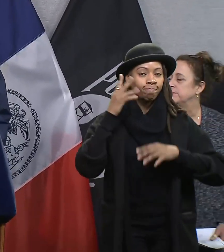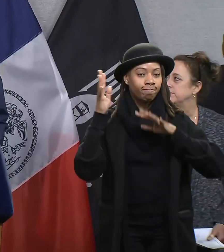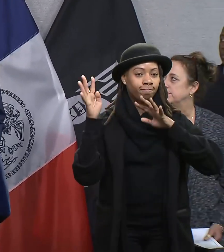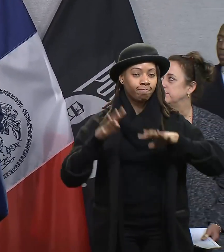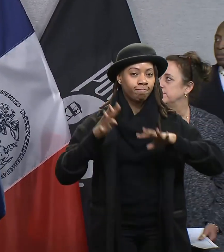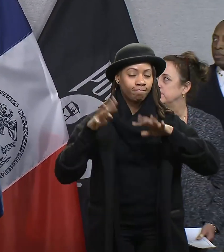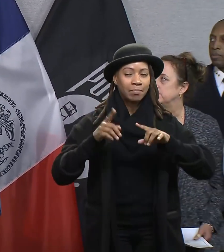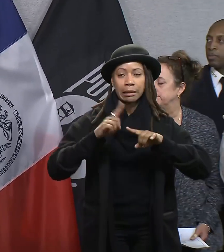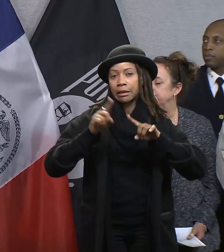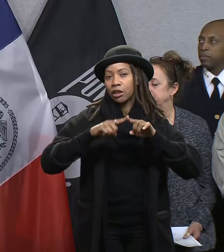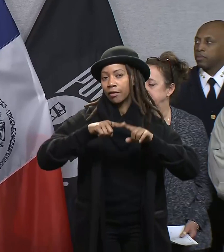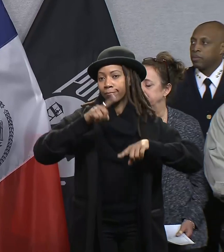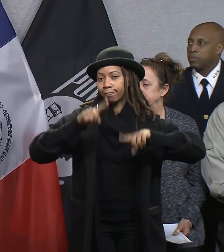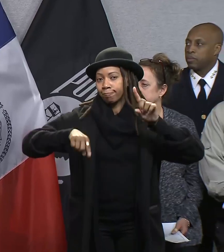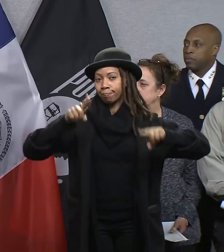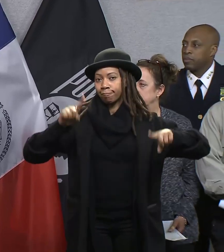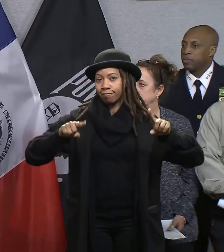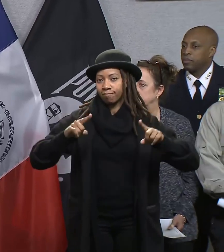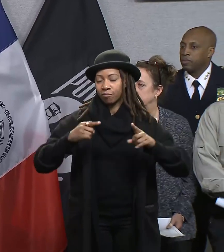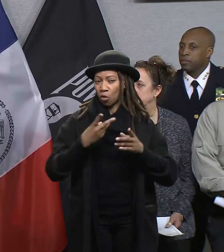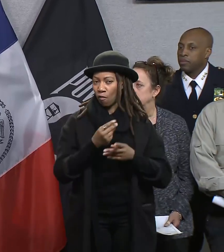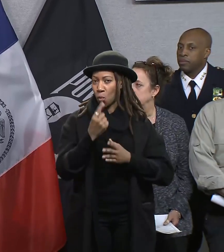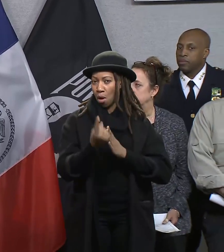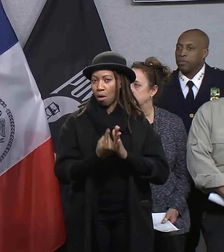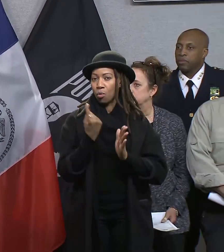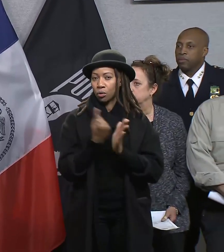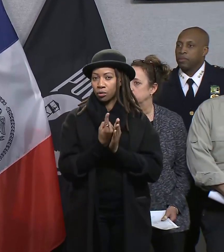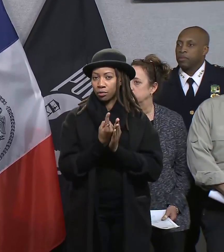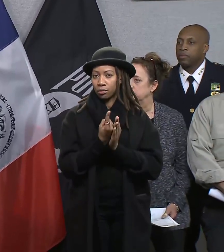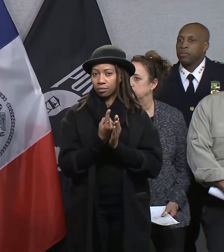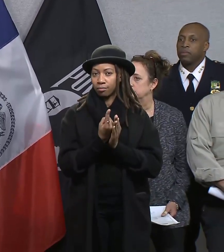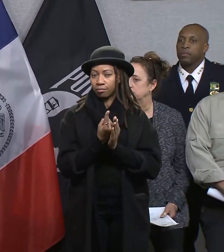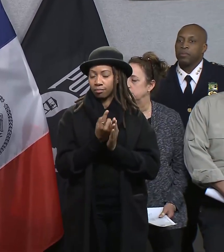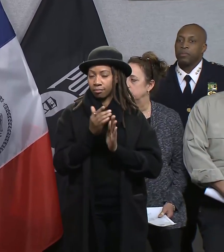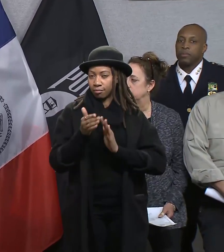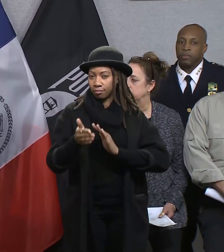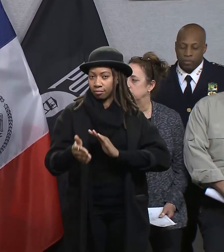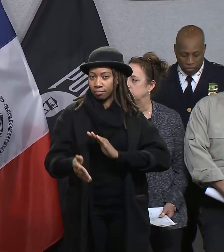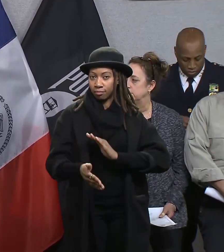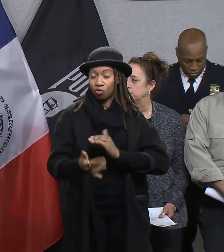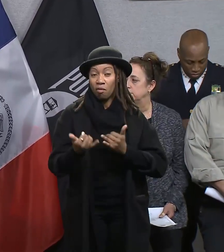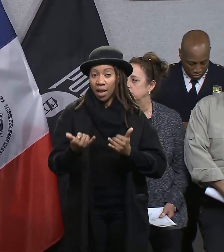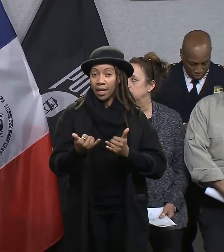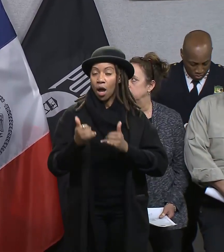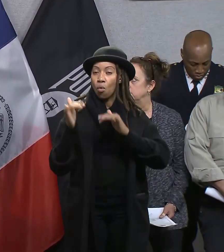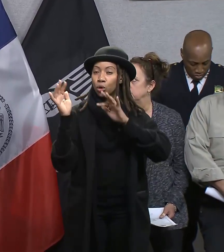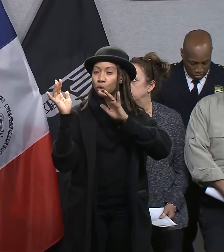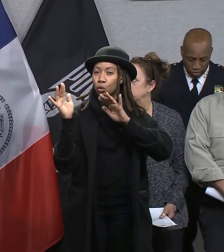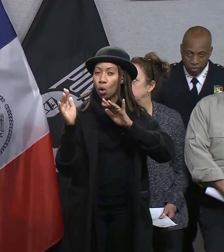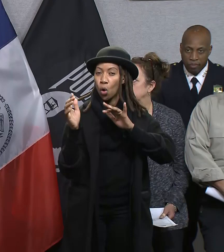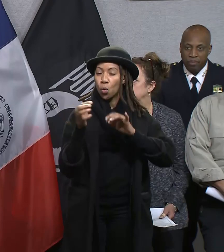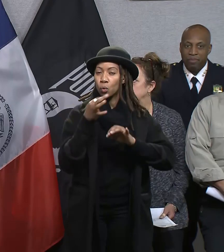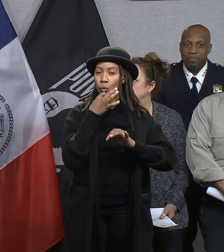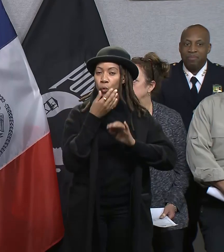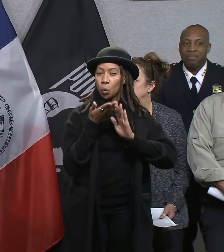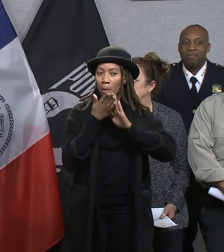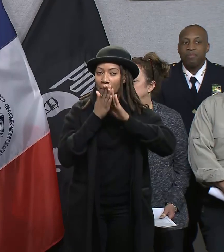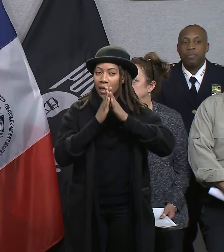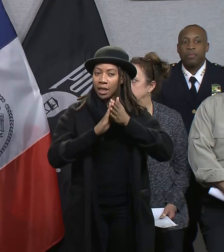WI ANTOT URGE AL LNEW YORKERS TO TAKE HER CAUTIONS. WE EXPECWT E WL ILBE SEEING PRECIPITATION IN A VARIETY OF FORMS.